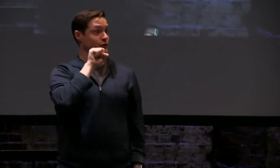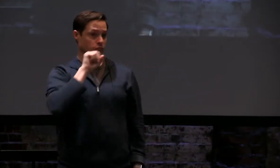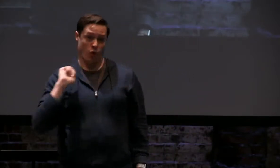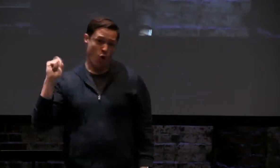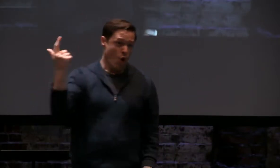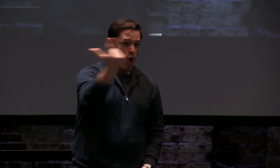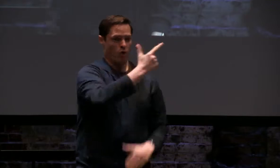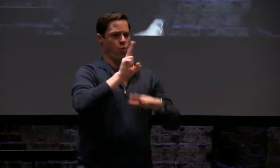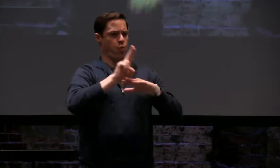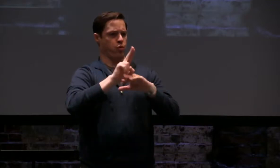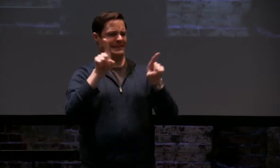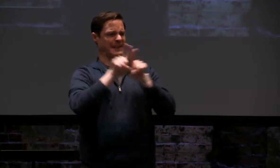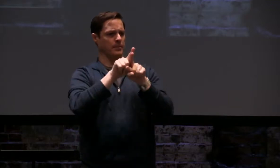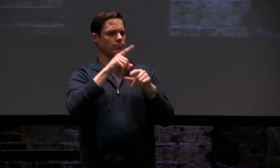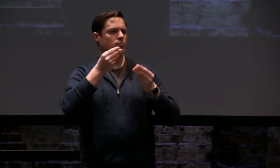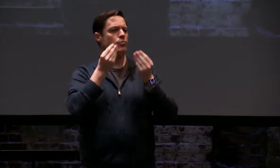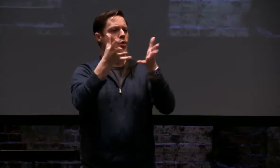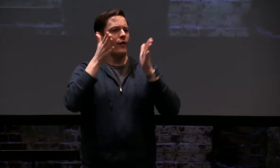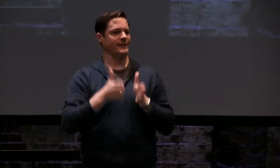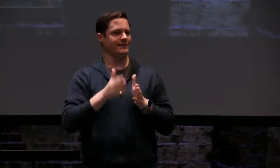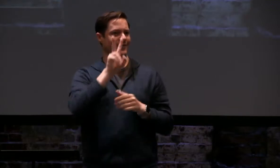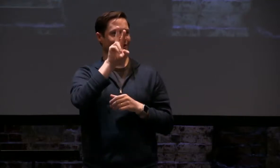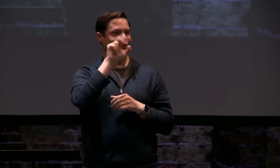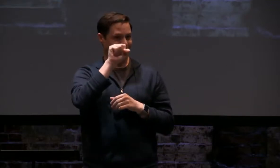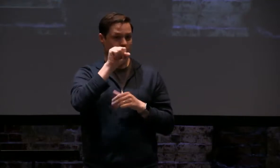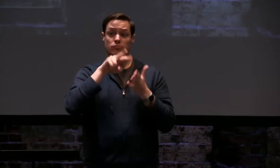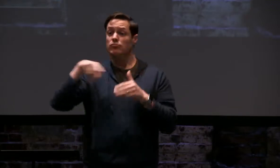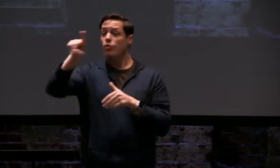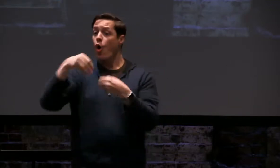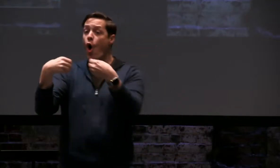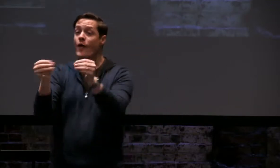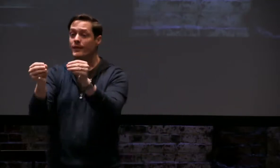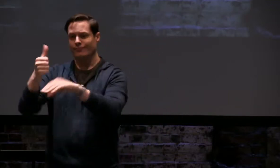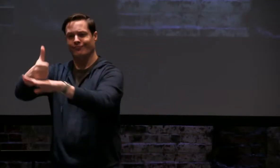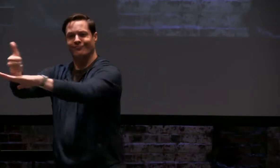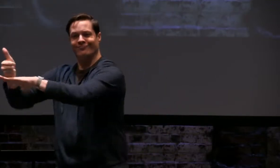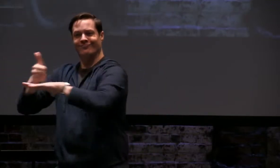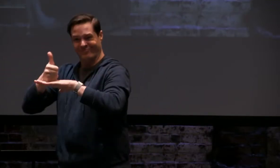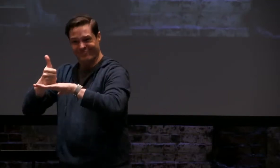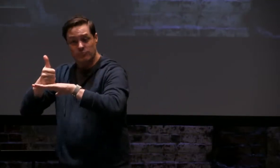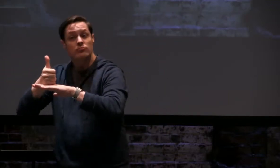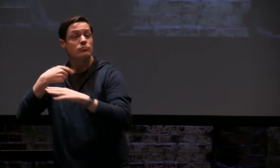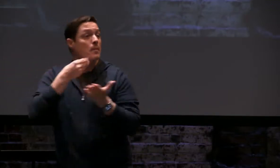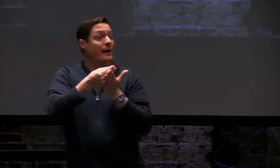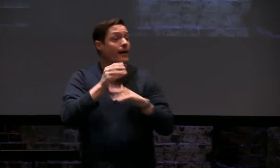there should be some kind of reciprocity again from deaf-based organizations.